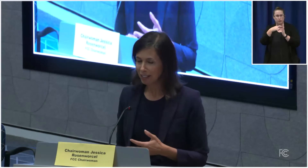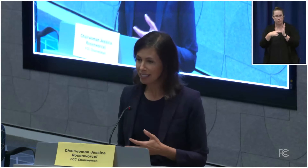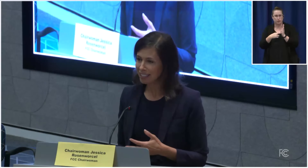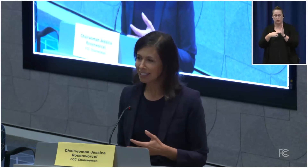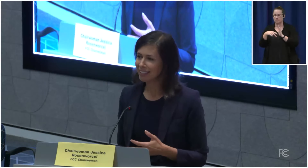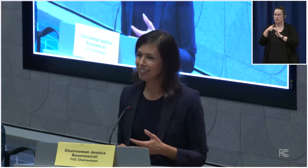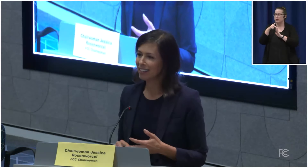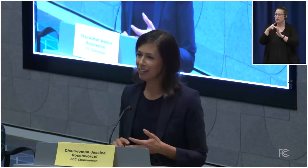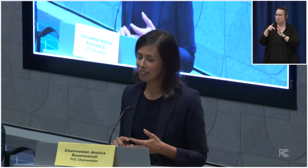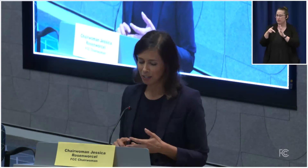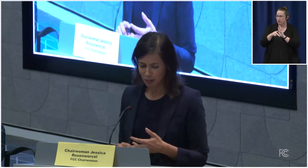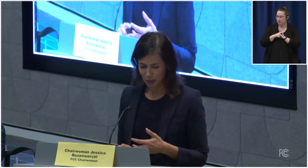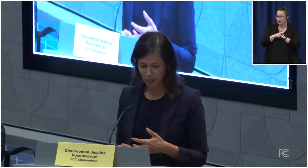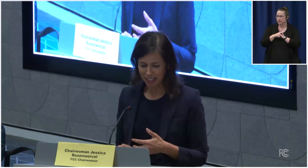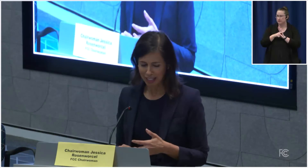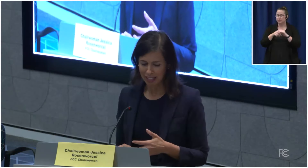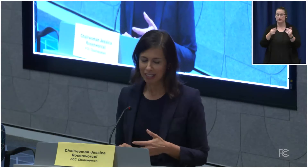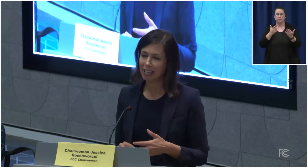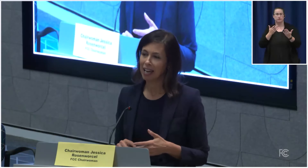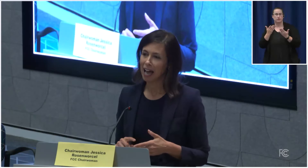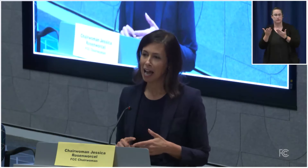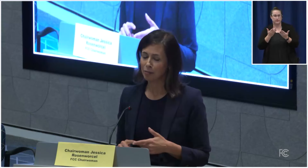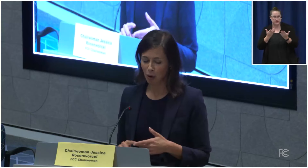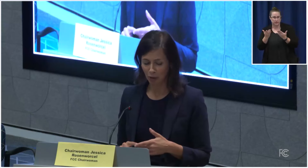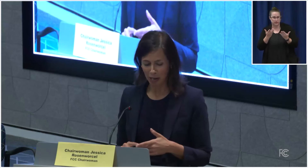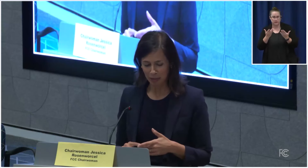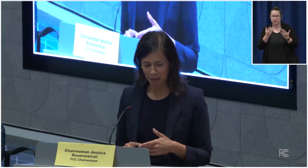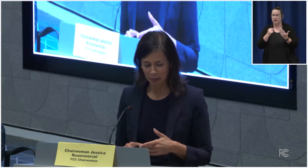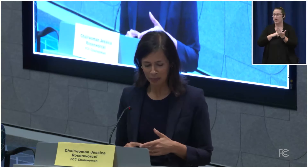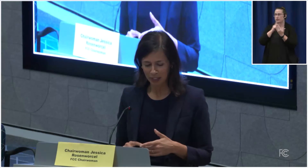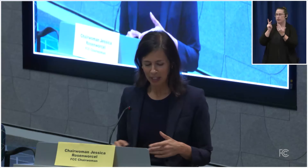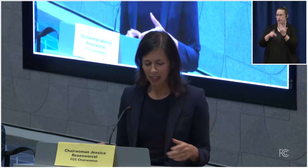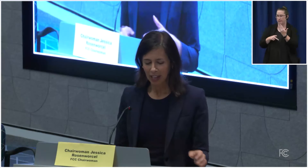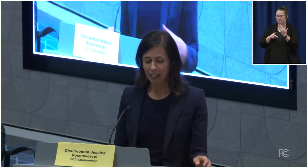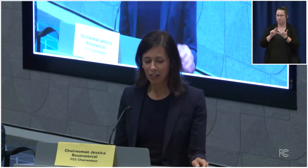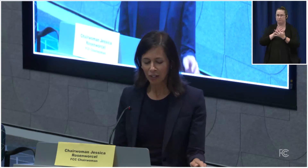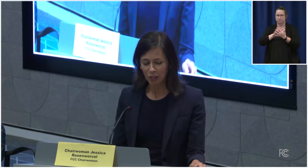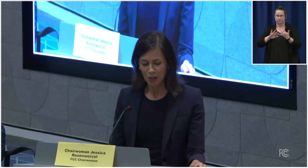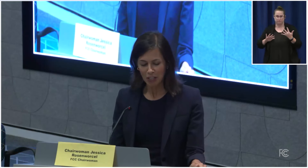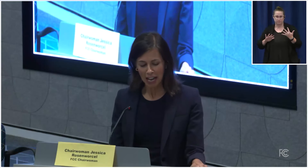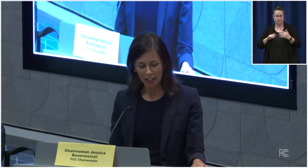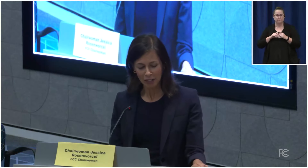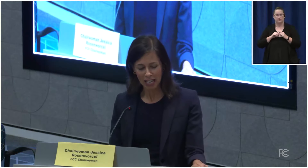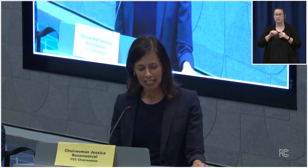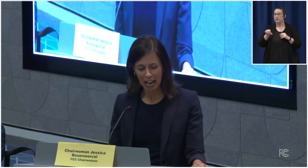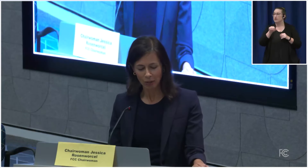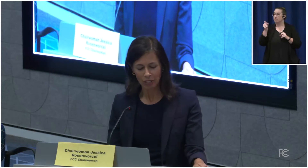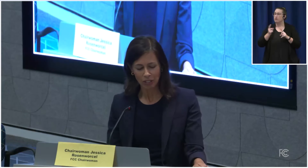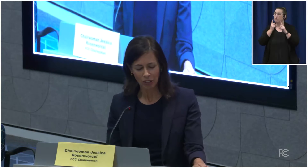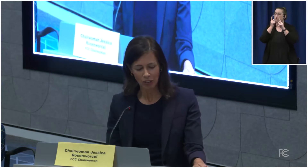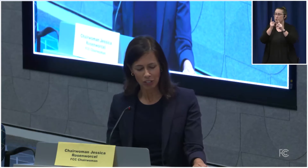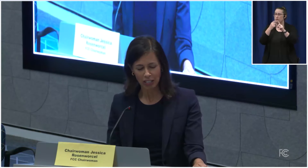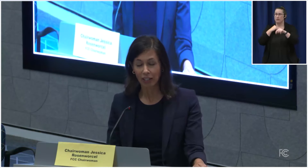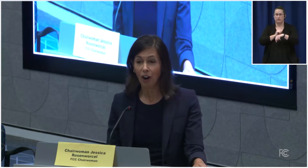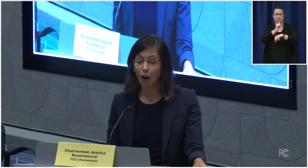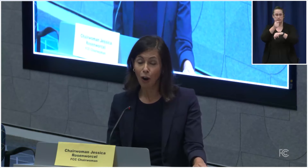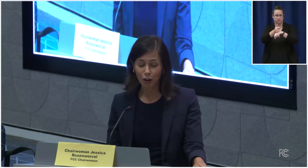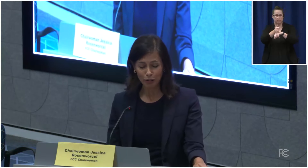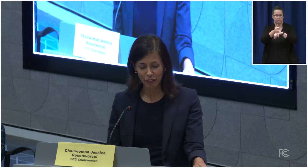IT ALL SEEMS LIKE A FITTING CELEBRATION. NOW, ONE OF THE FCC'S GOALS THAT I HAVE SET OUT AS